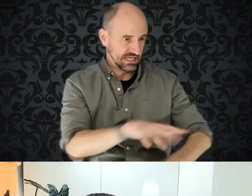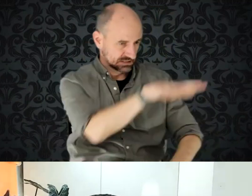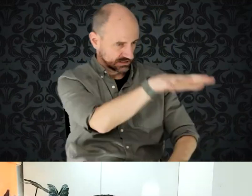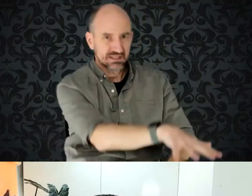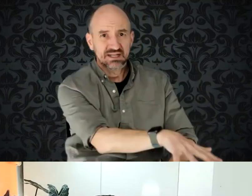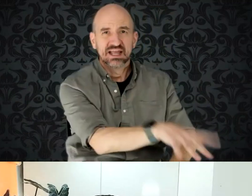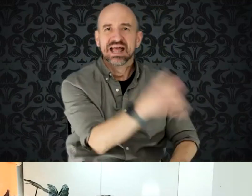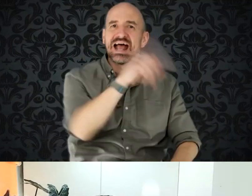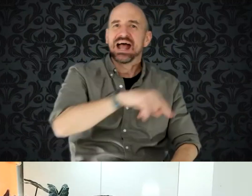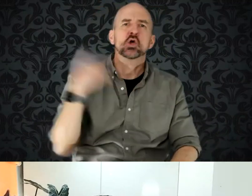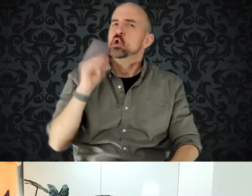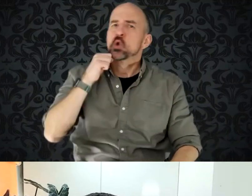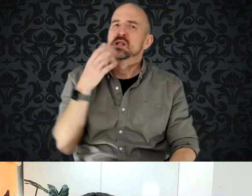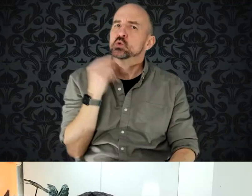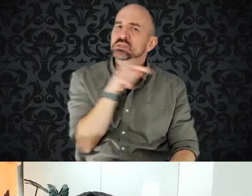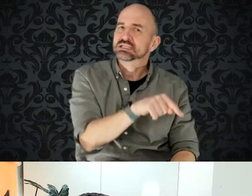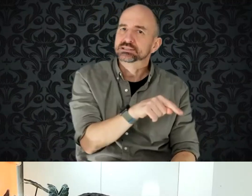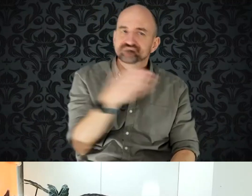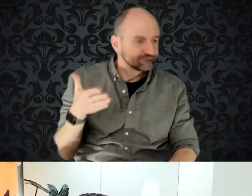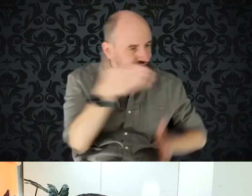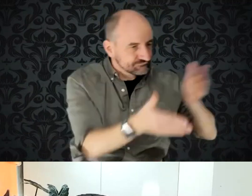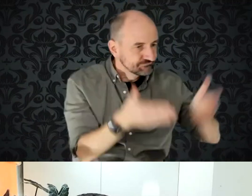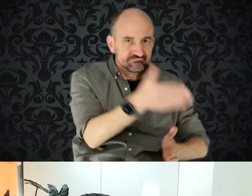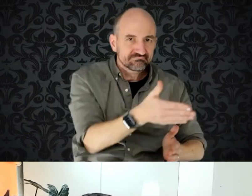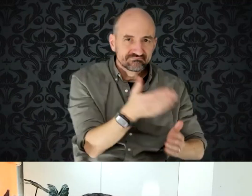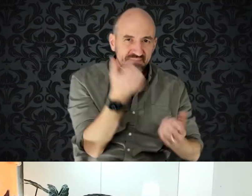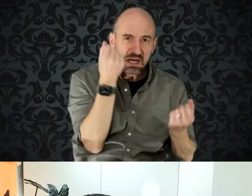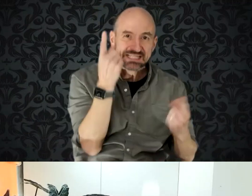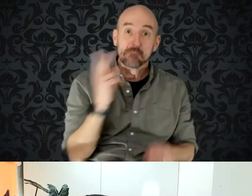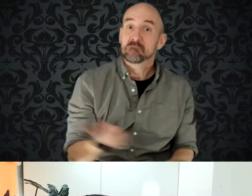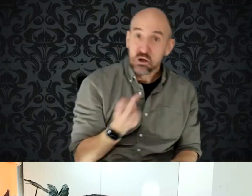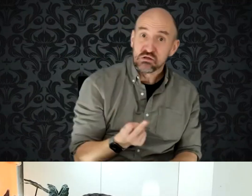look. If not, Mark, is there any last comments that you would make around- a